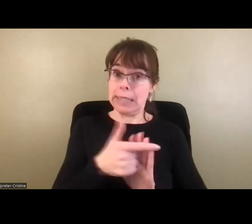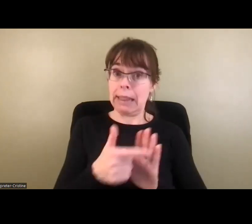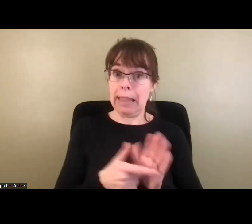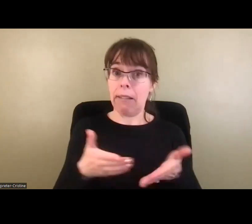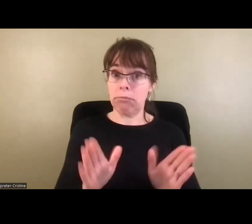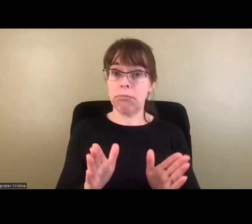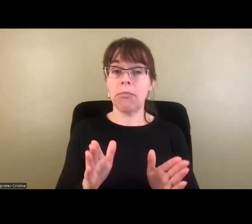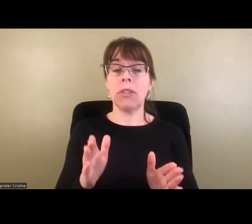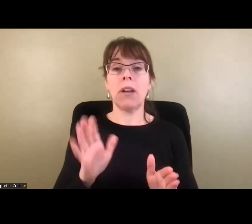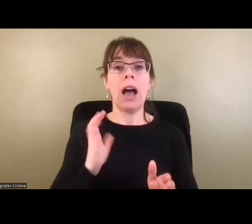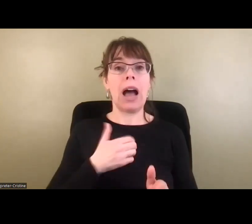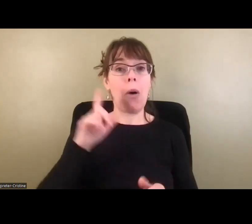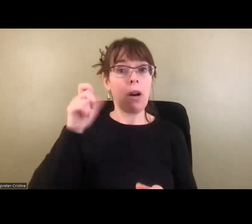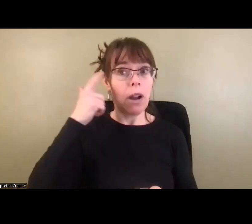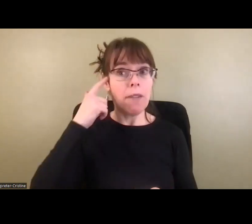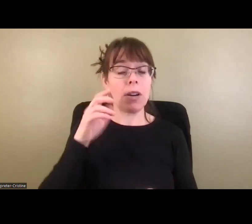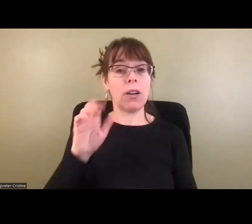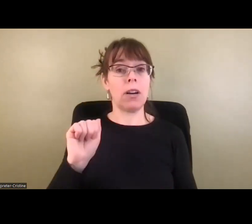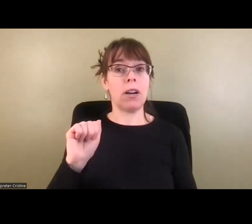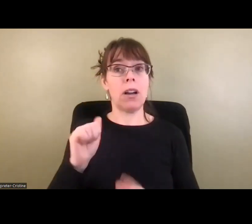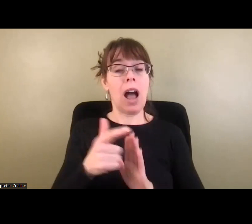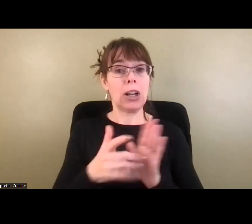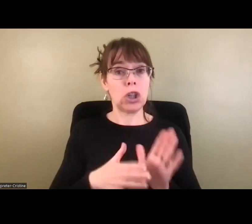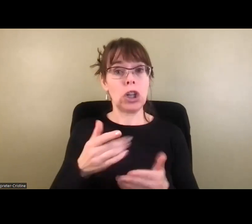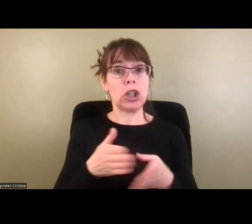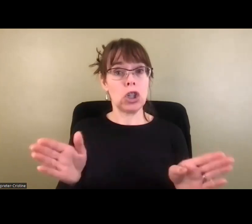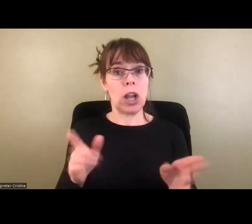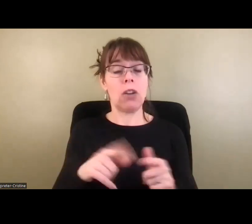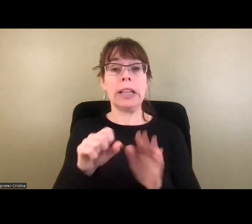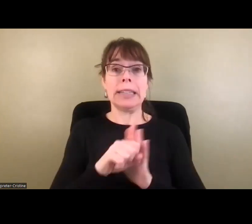a governor and attorney General and a State Legislature that